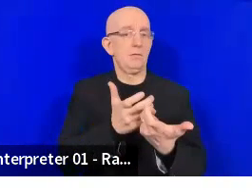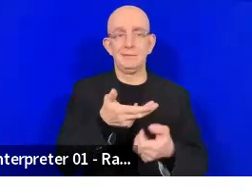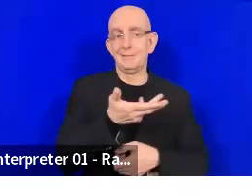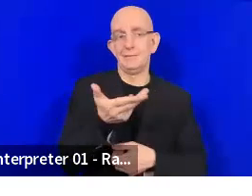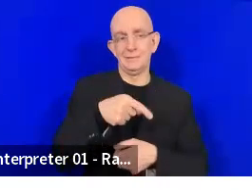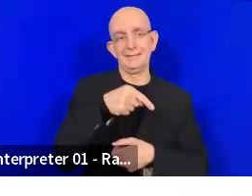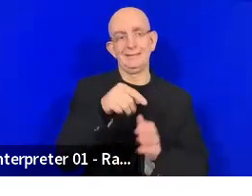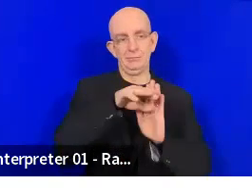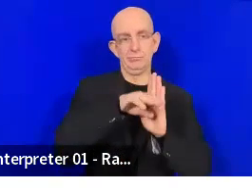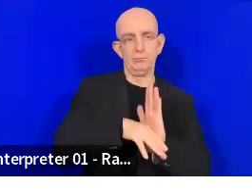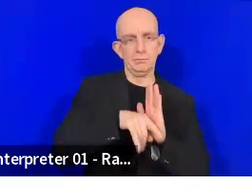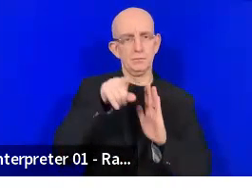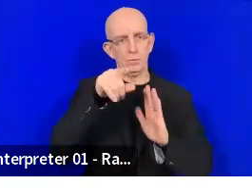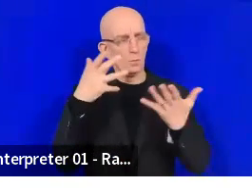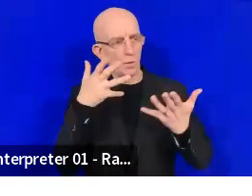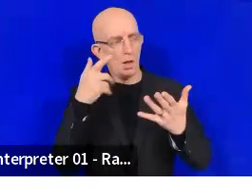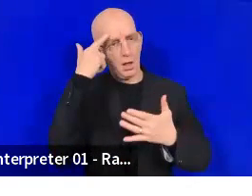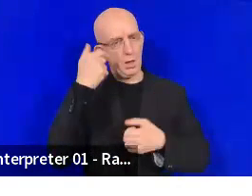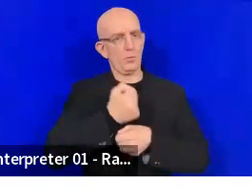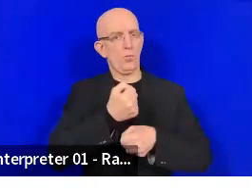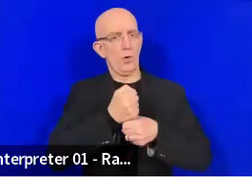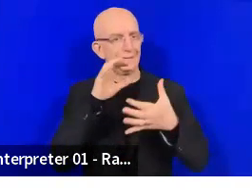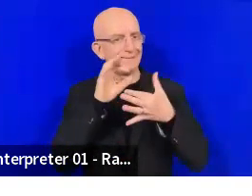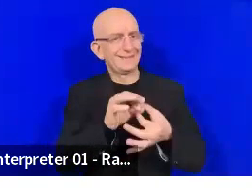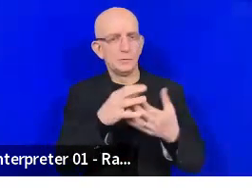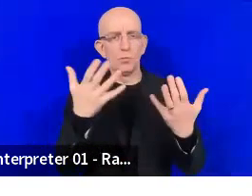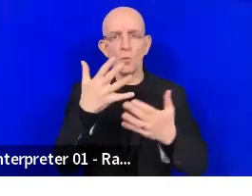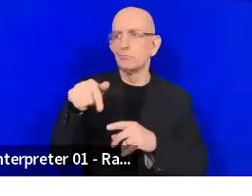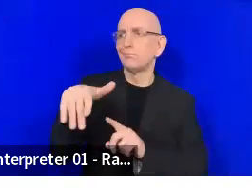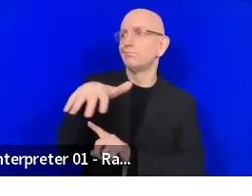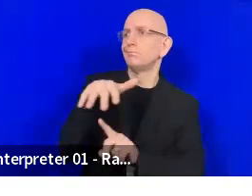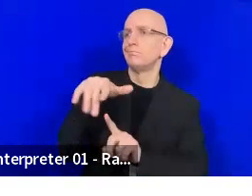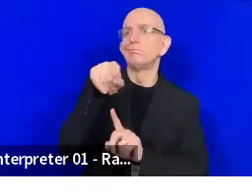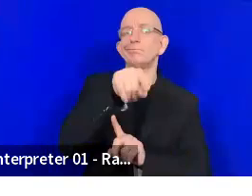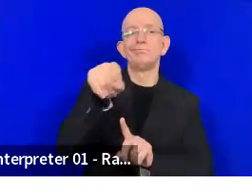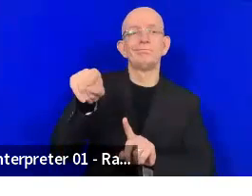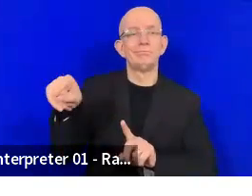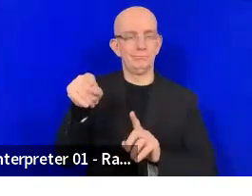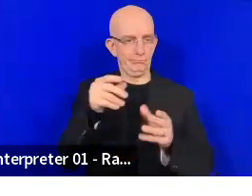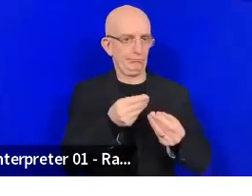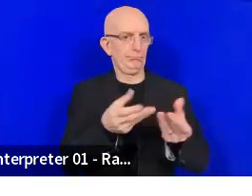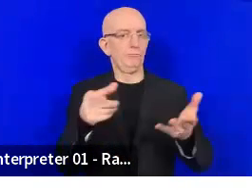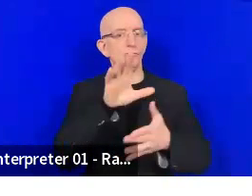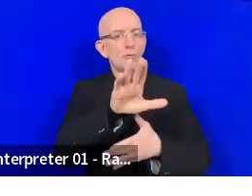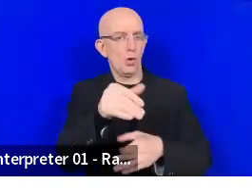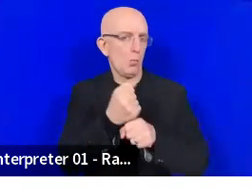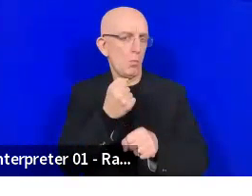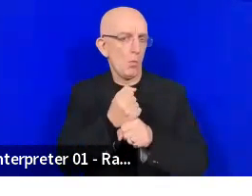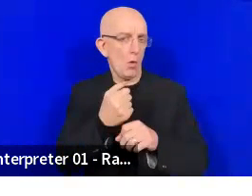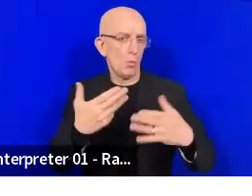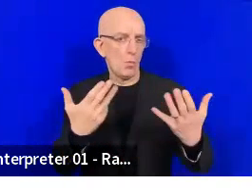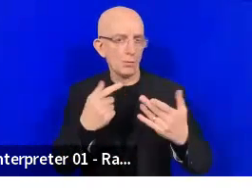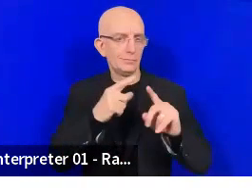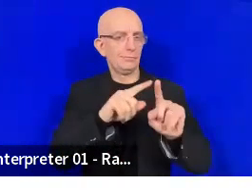So, these are some of the steps that you can take, but there is more.